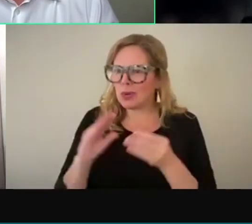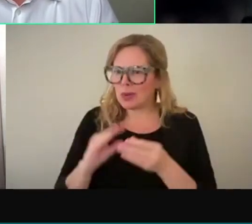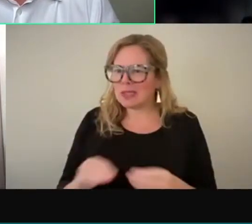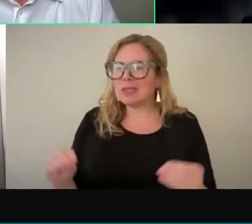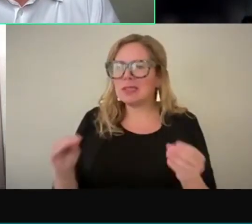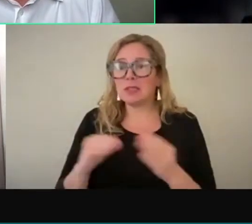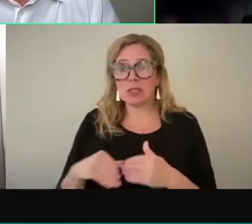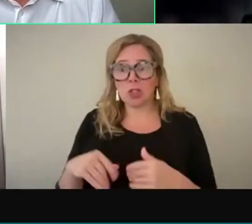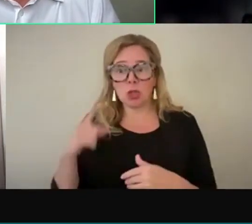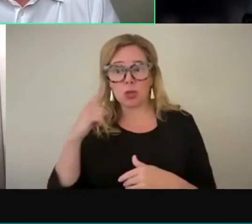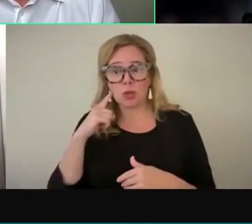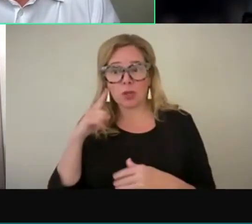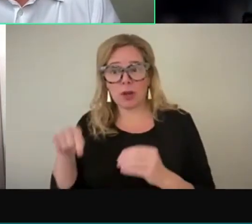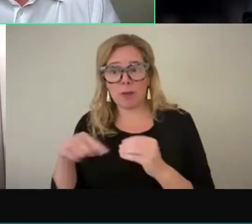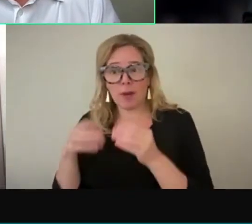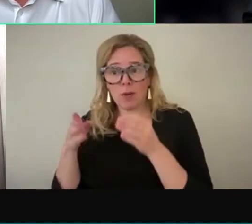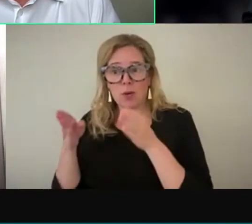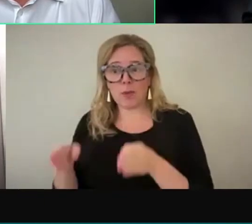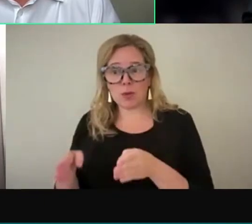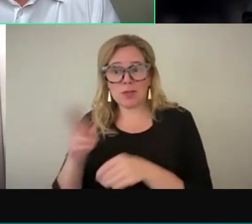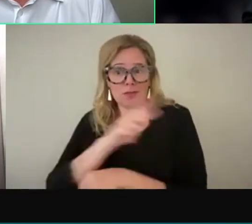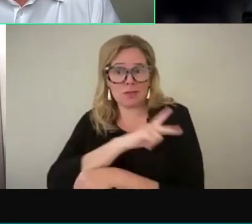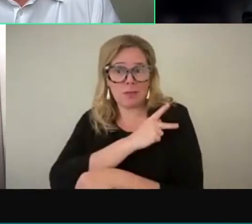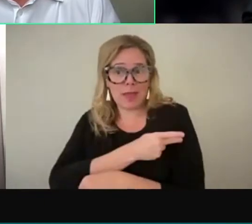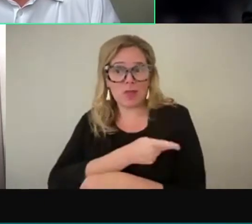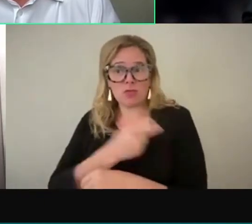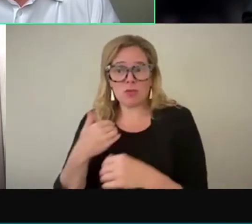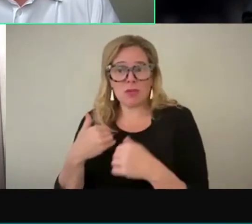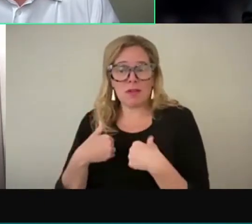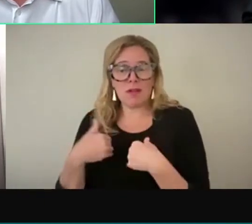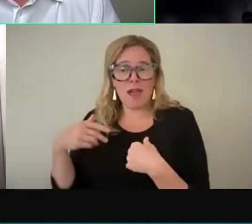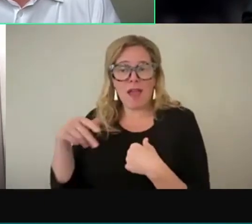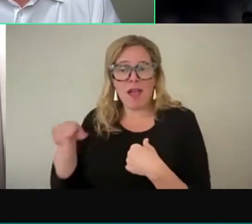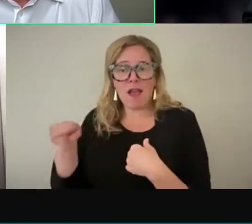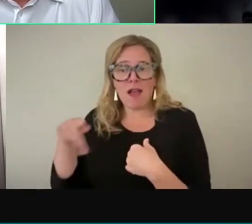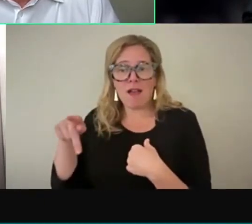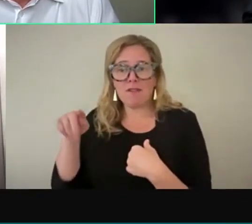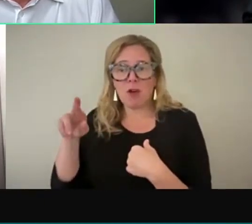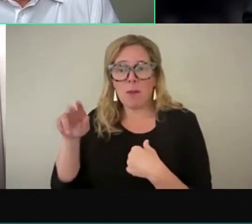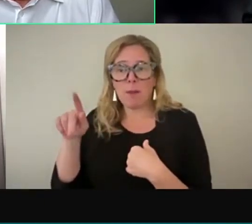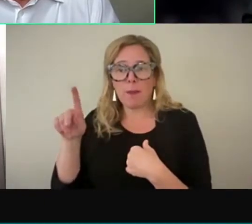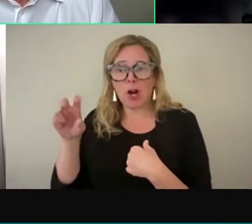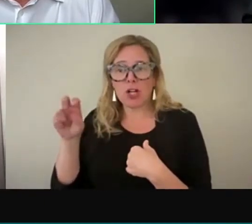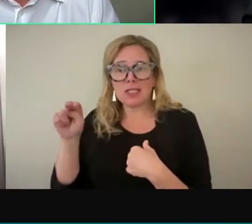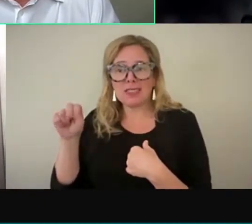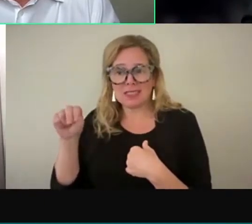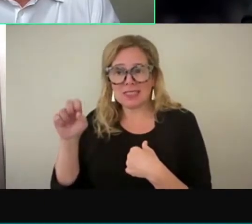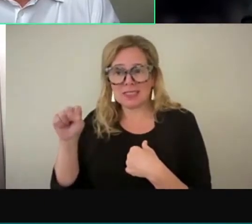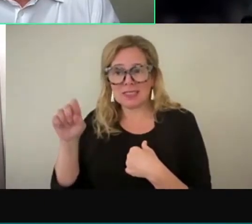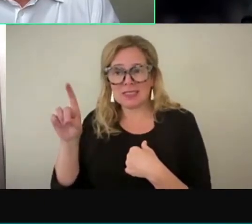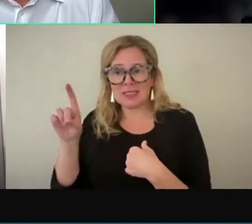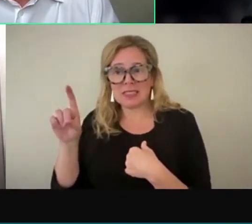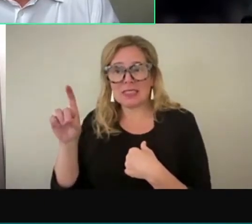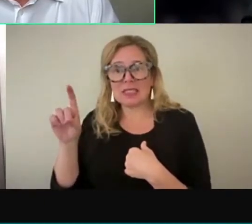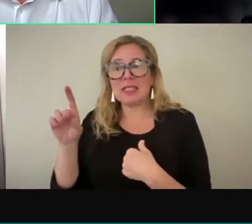and has tremor, and you know that when you have to put your passwords into a website,